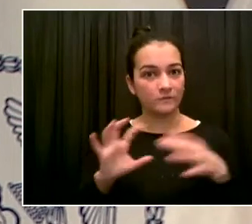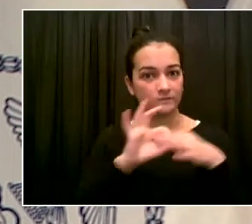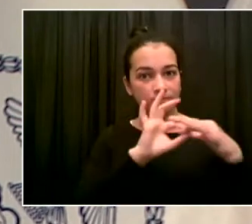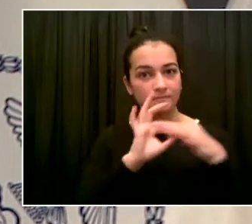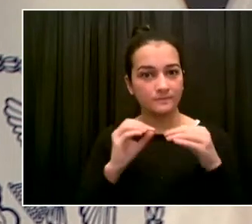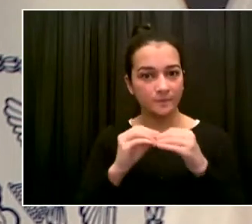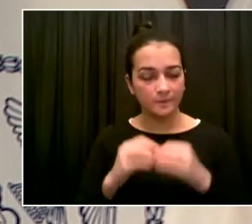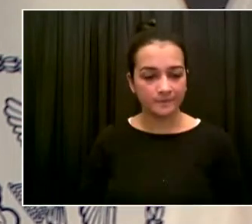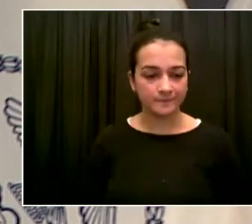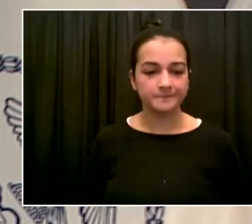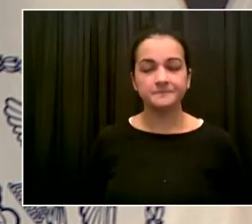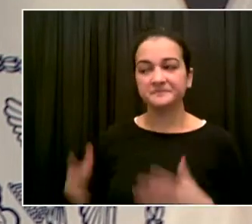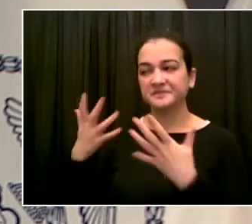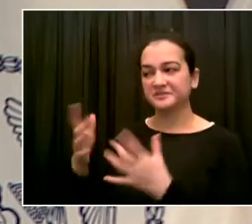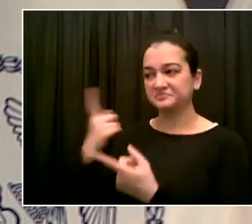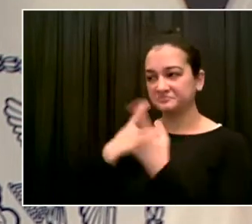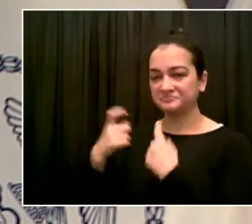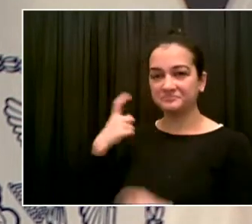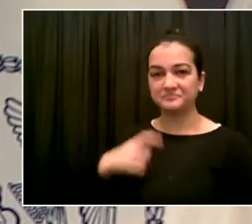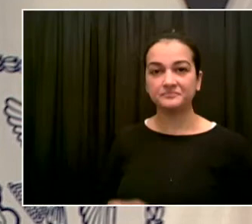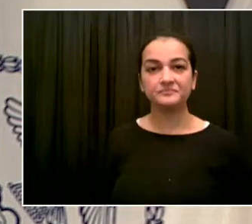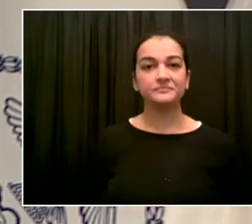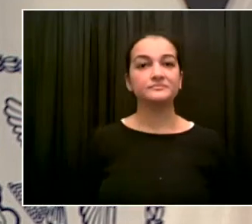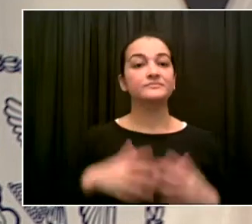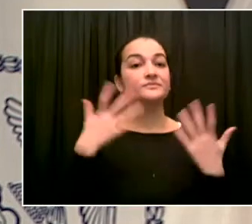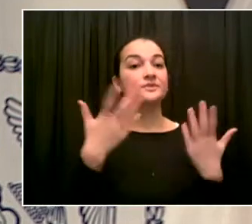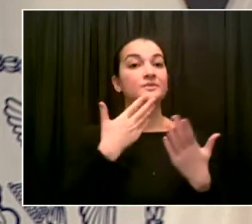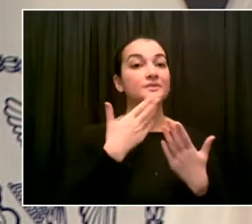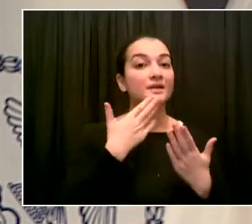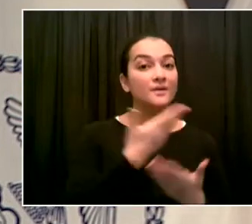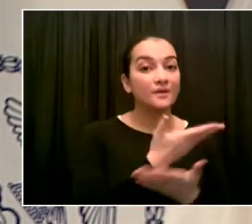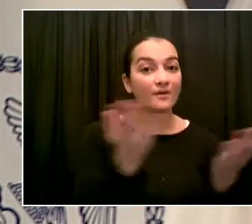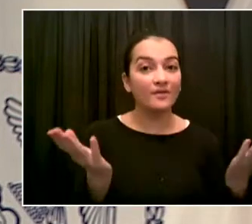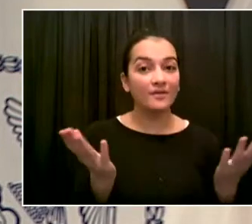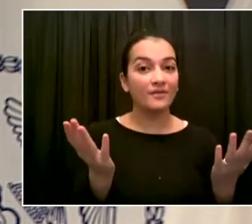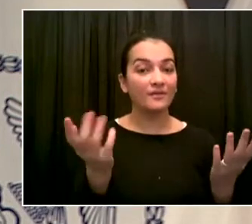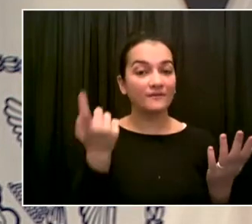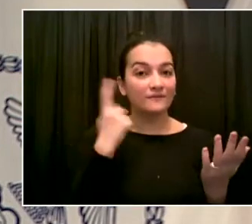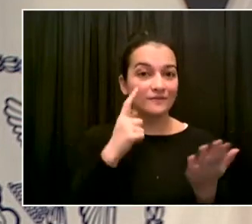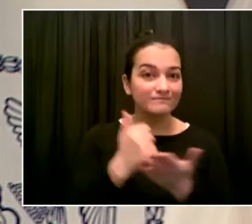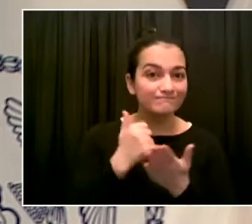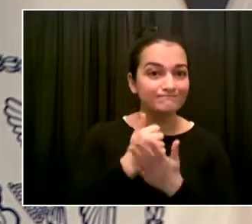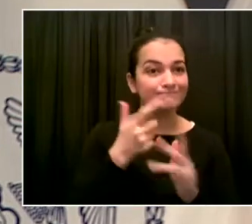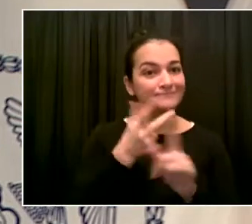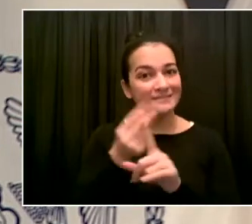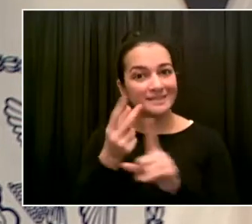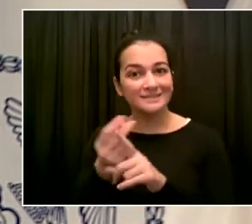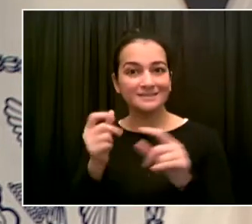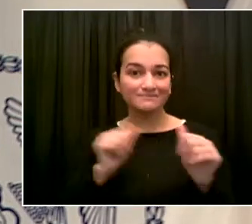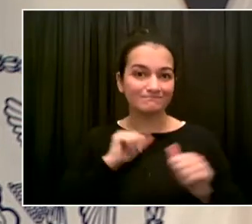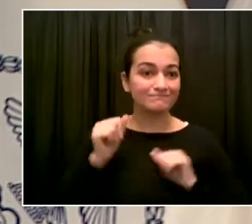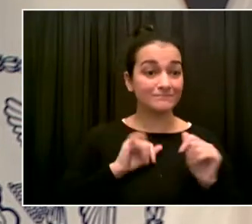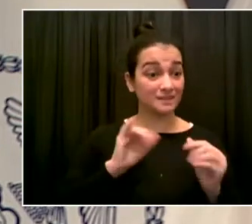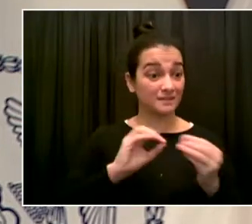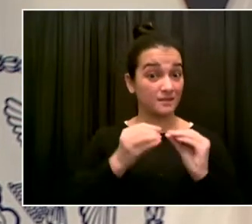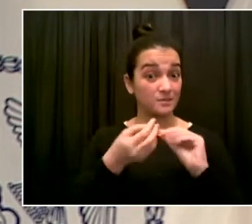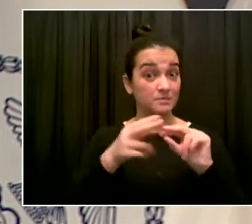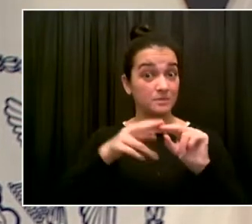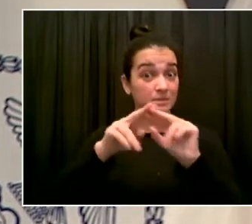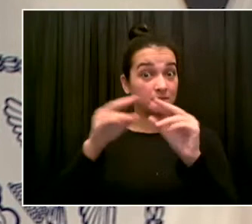STATE TO ACUATLLREY AC H WORKING FAMILIES IN A WAY THEY DESERVE. AND WITH THAT AS WE CONCLUDE TODAY, THANK YOU TO